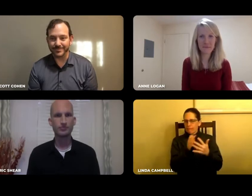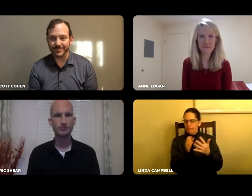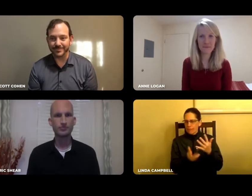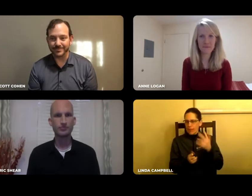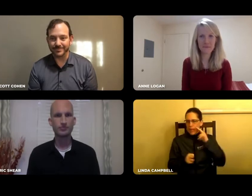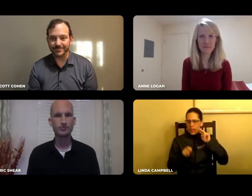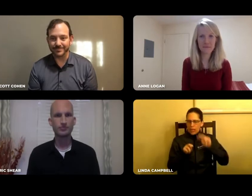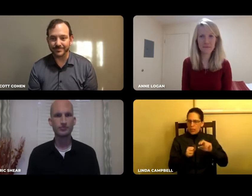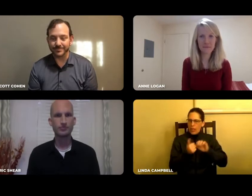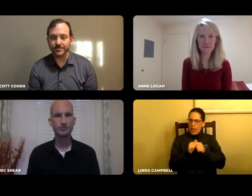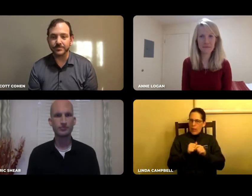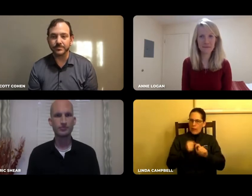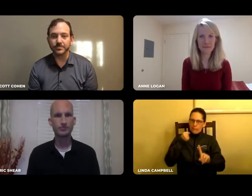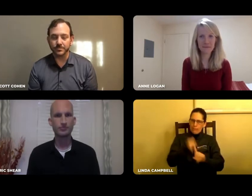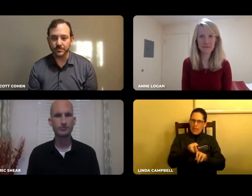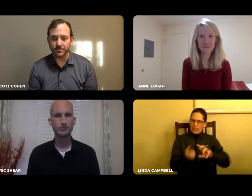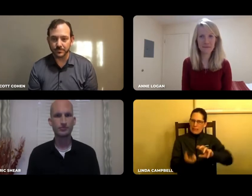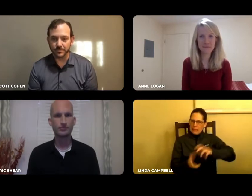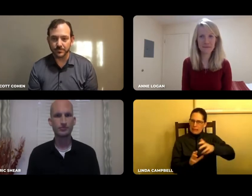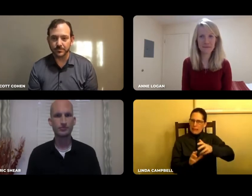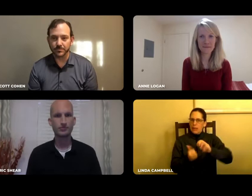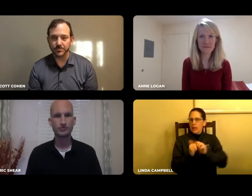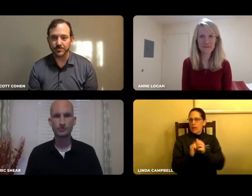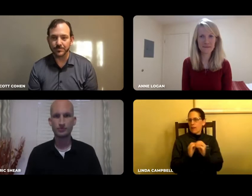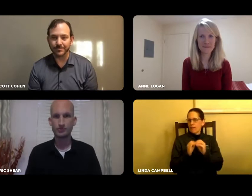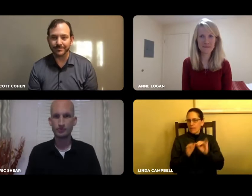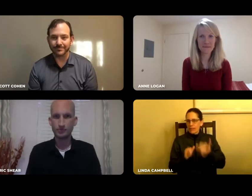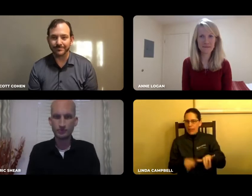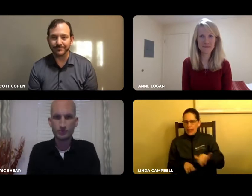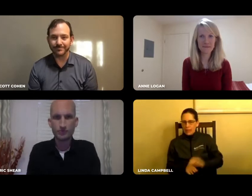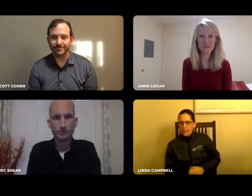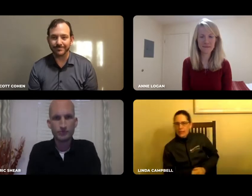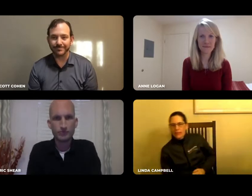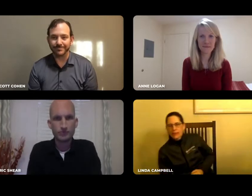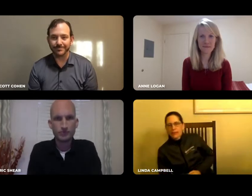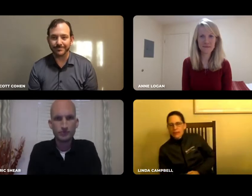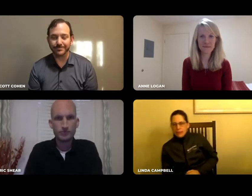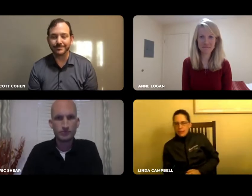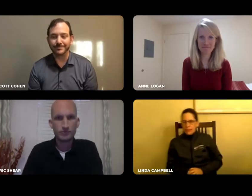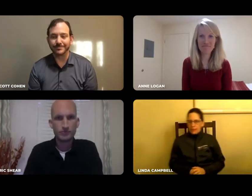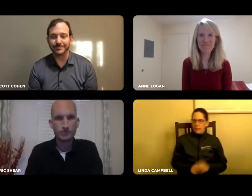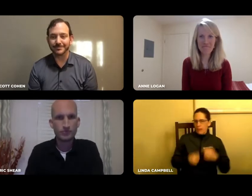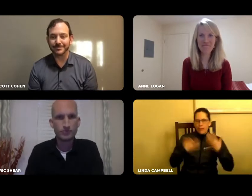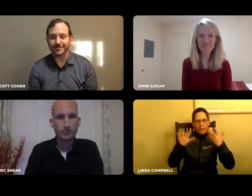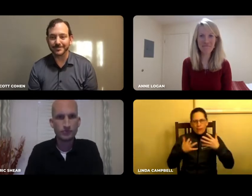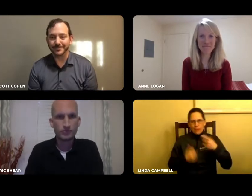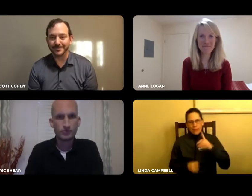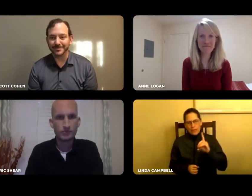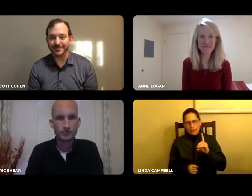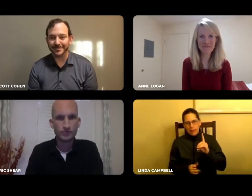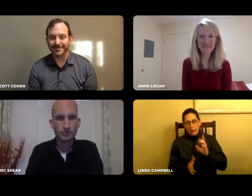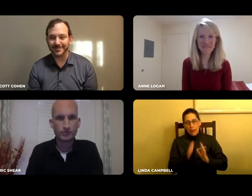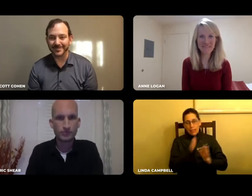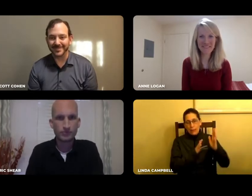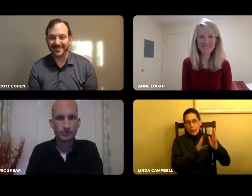and looking at the interruption and disruption and how to fix that